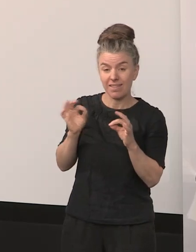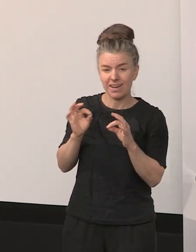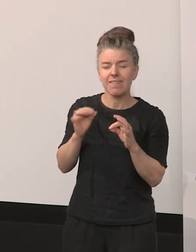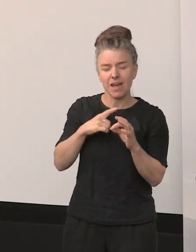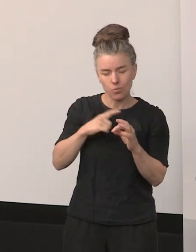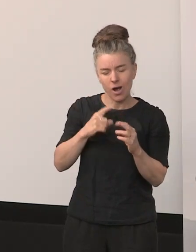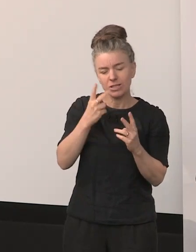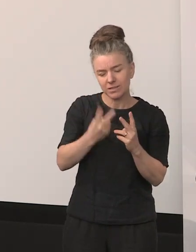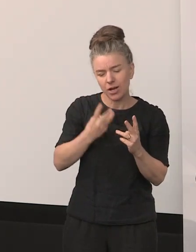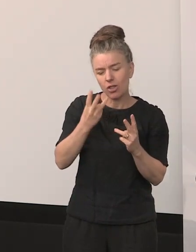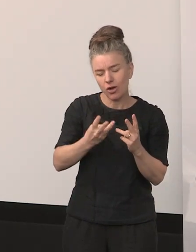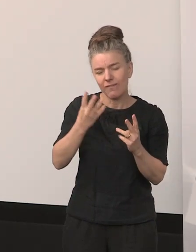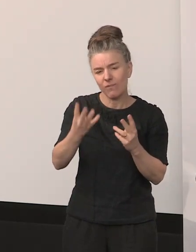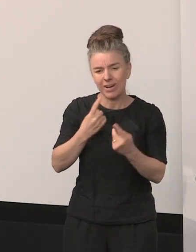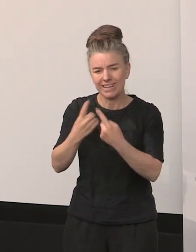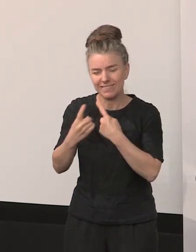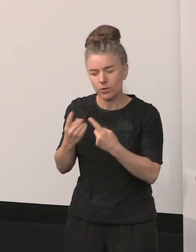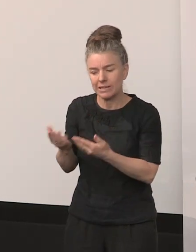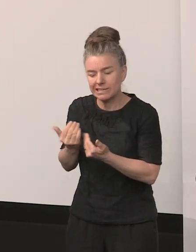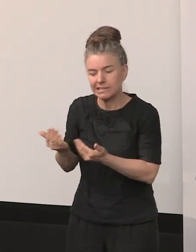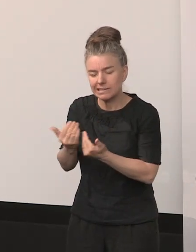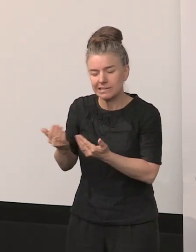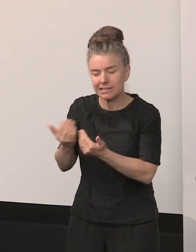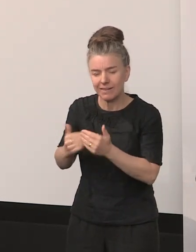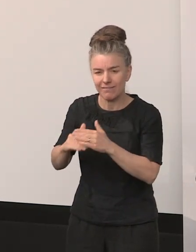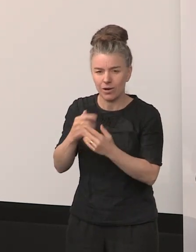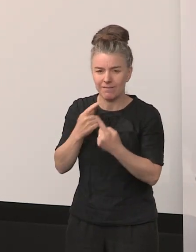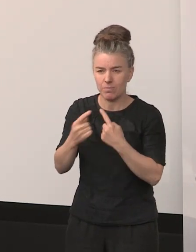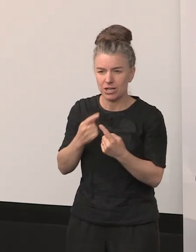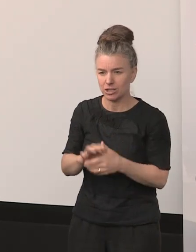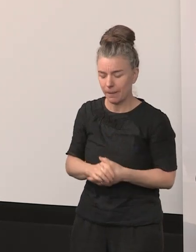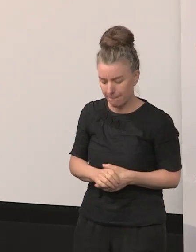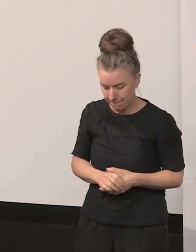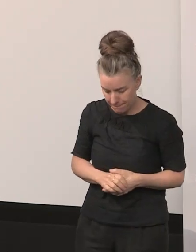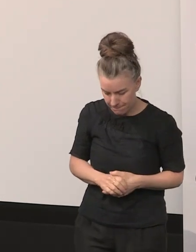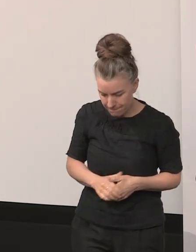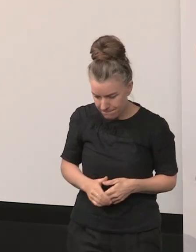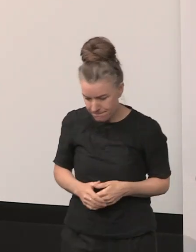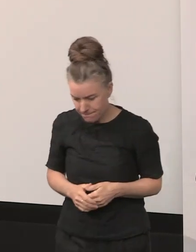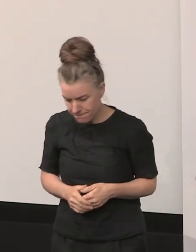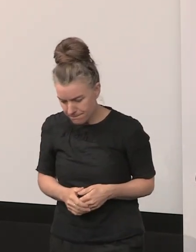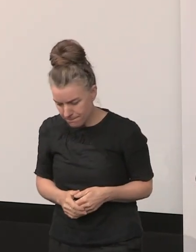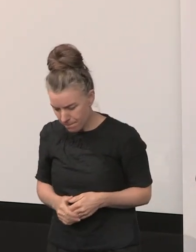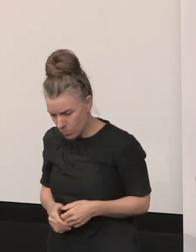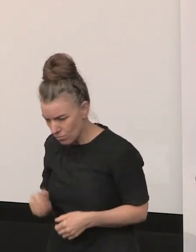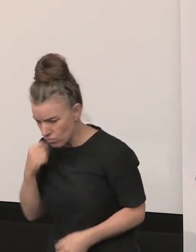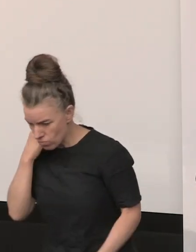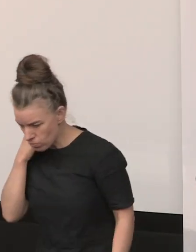may have just not considered material or important. And that's why the follow-up interviews are undertaken so